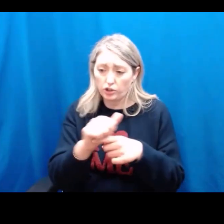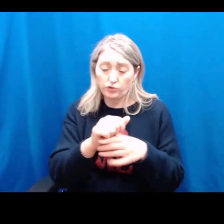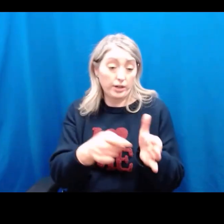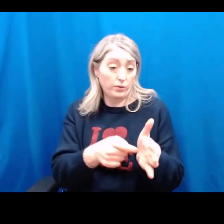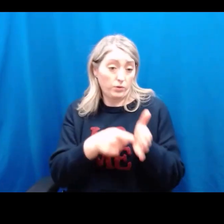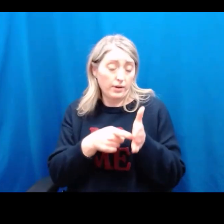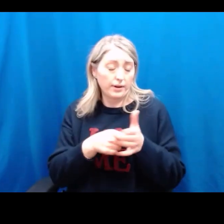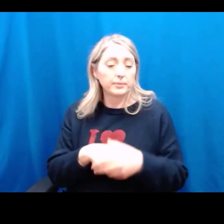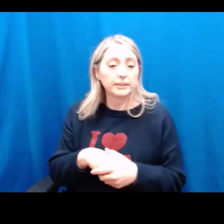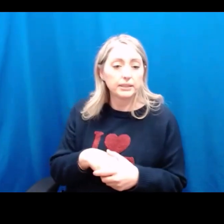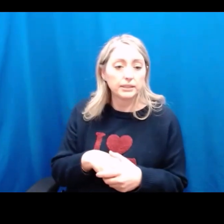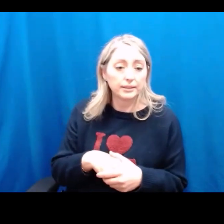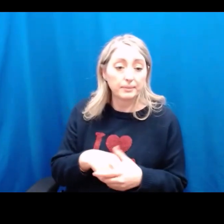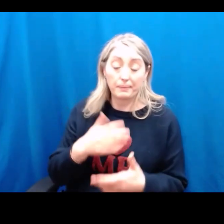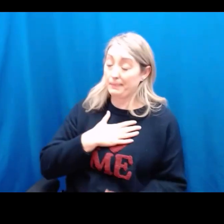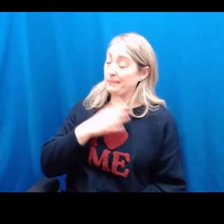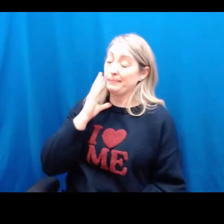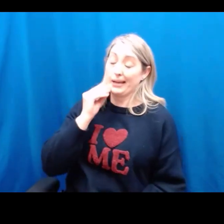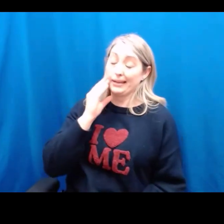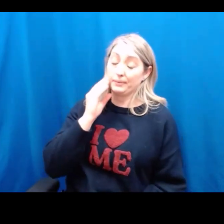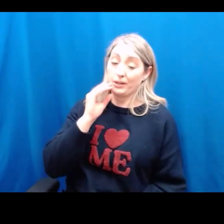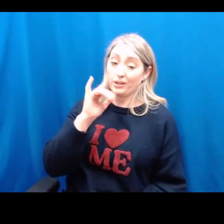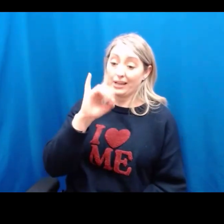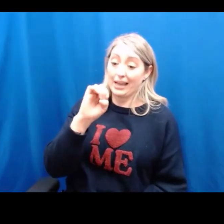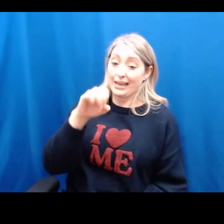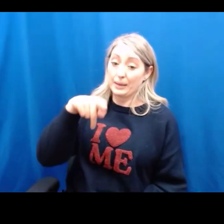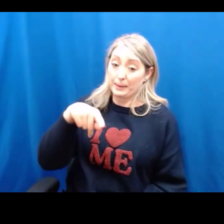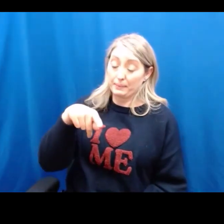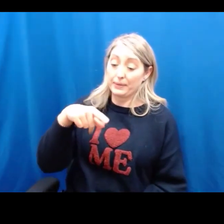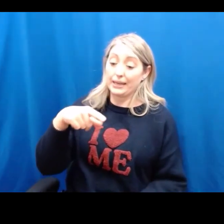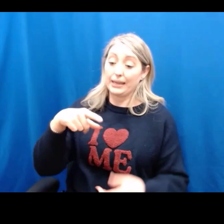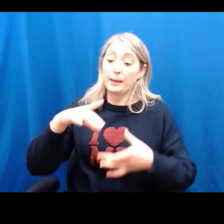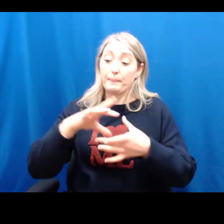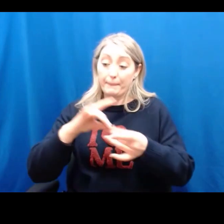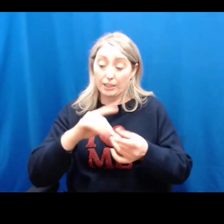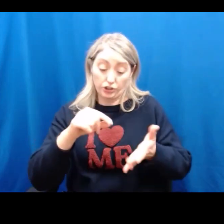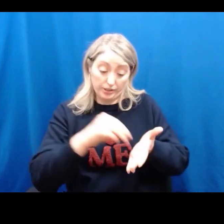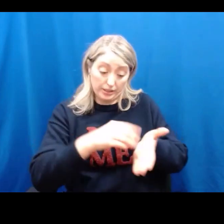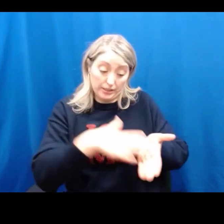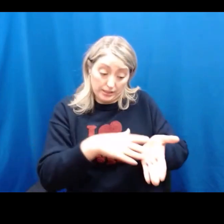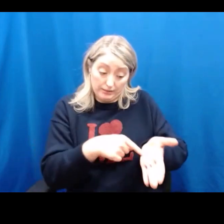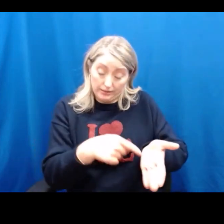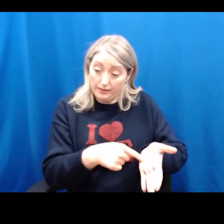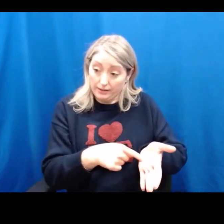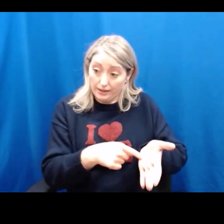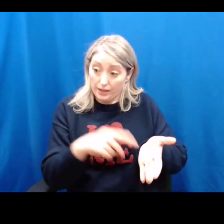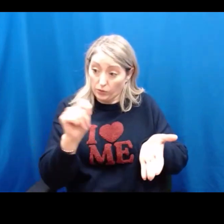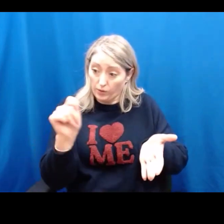when the IEP mentions toileting, that means you have to take them to the toilet. And in the example I just gave, that was